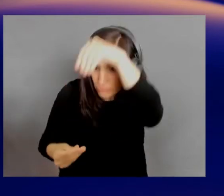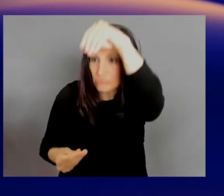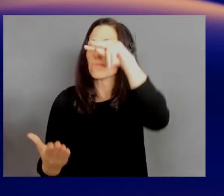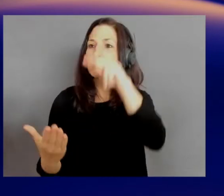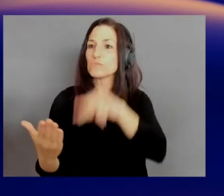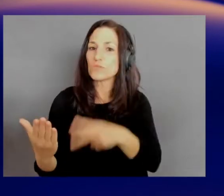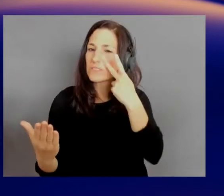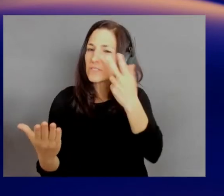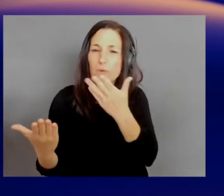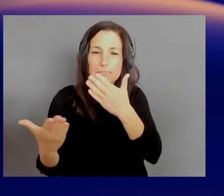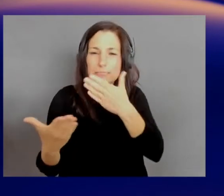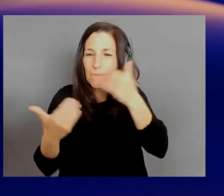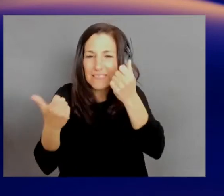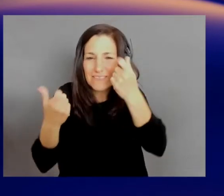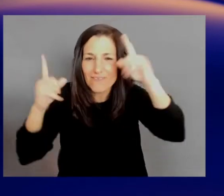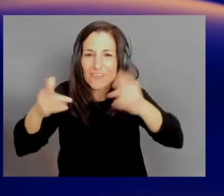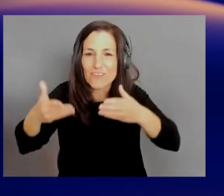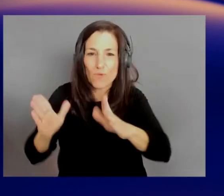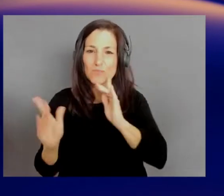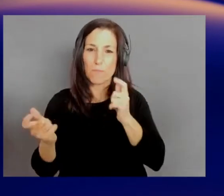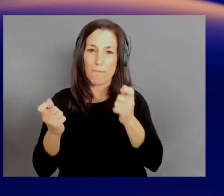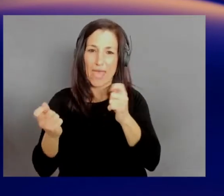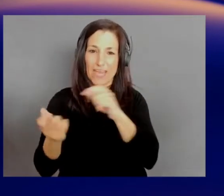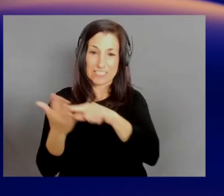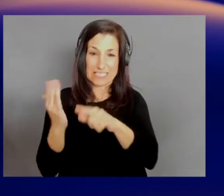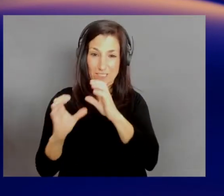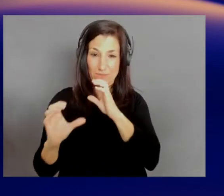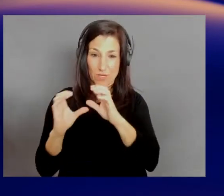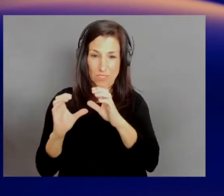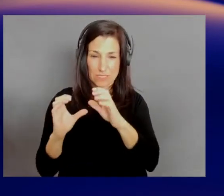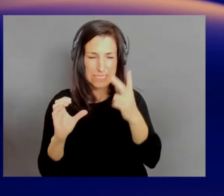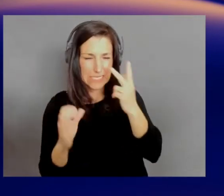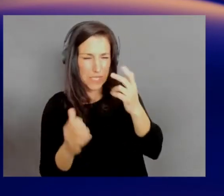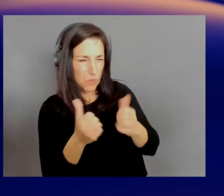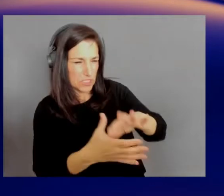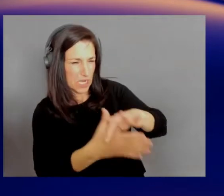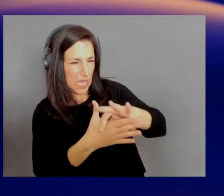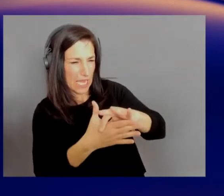And which content is actually resonating with each and every constituent body.